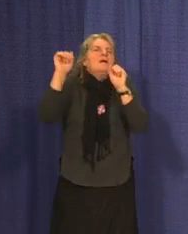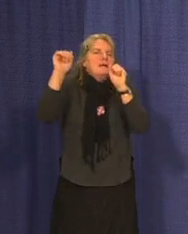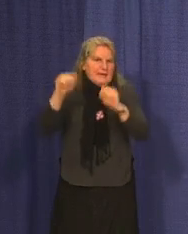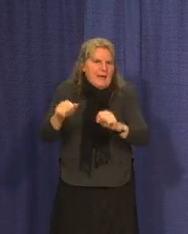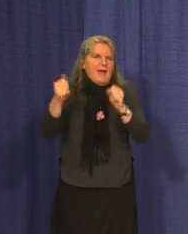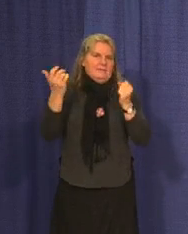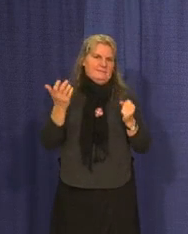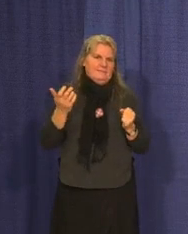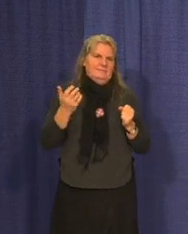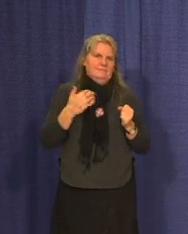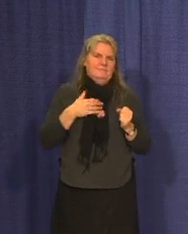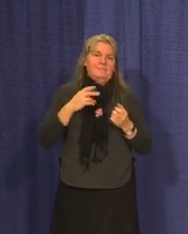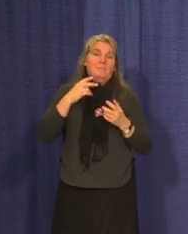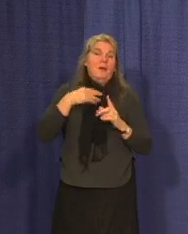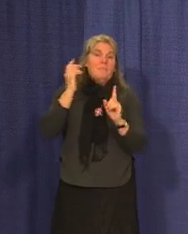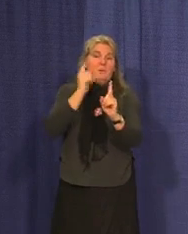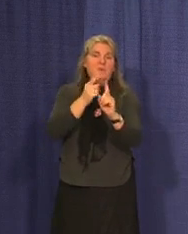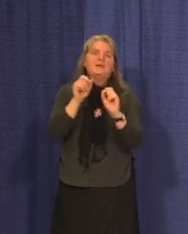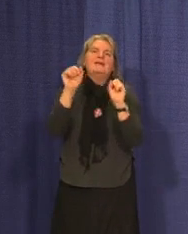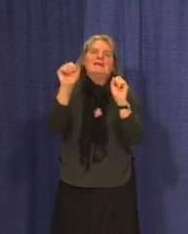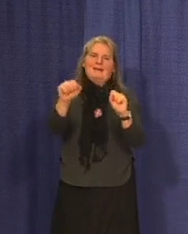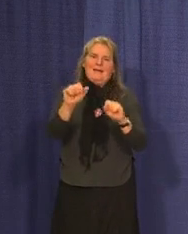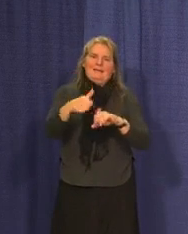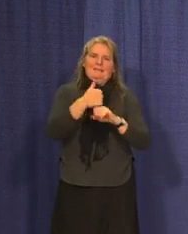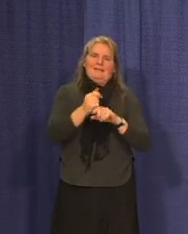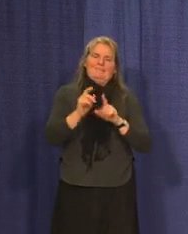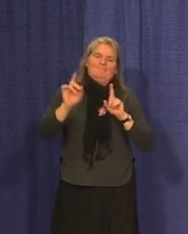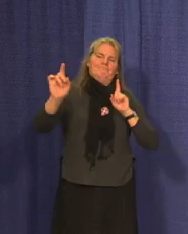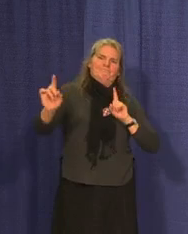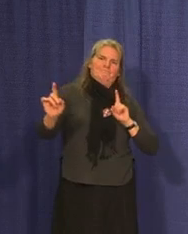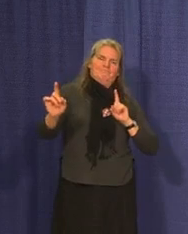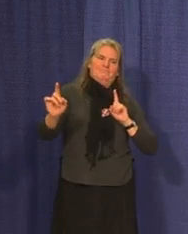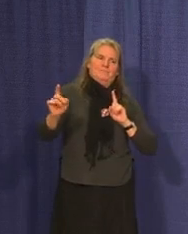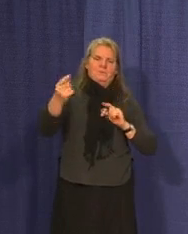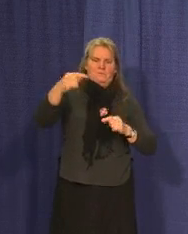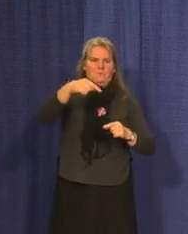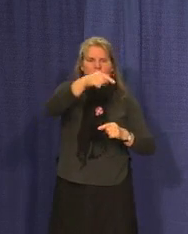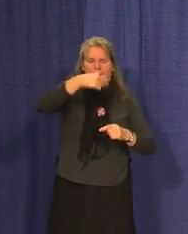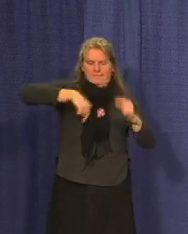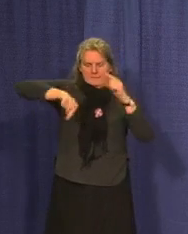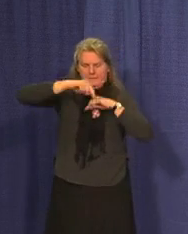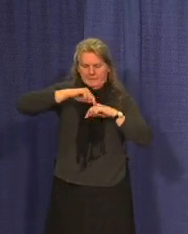But that doesn't mean to say that it is not possible. So we have to come back to the